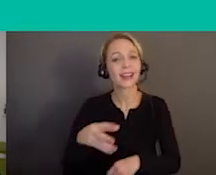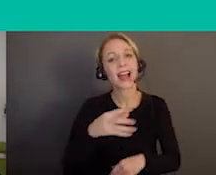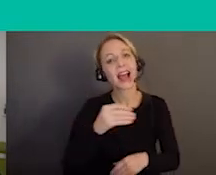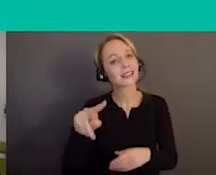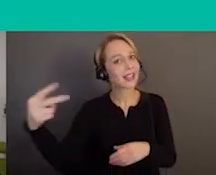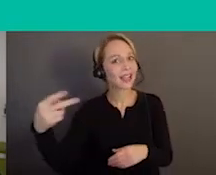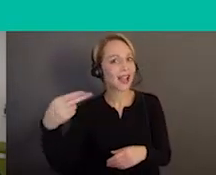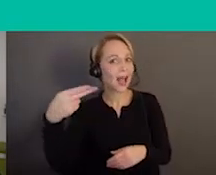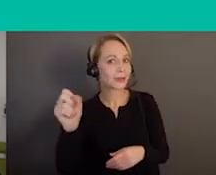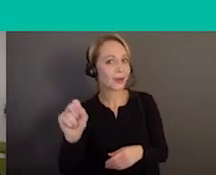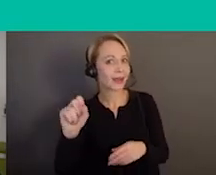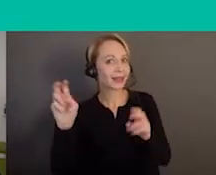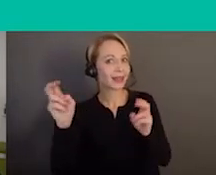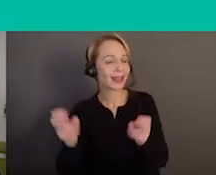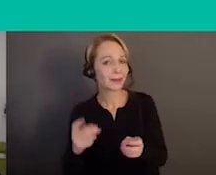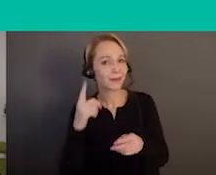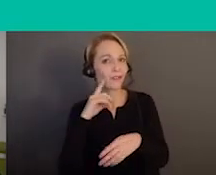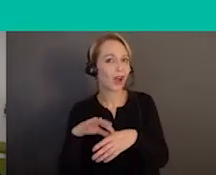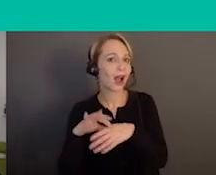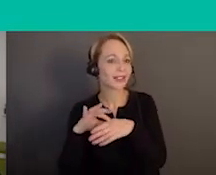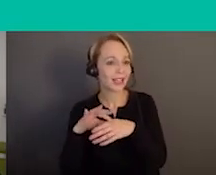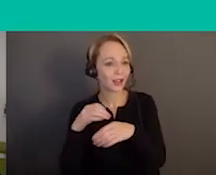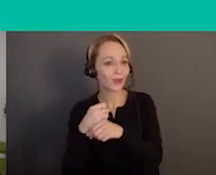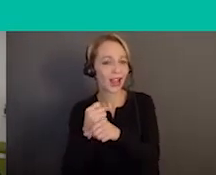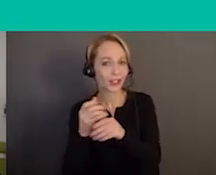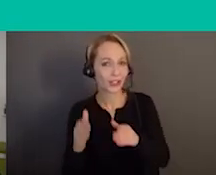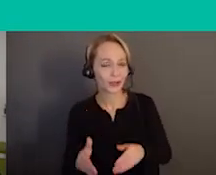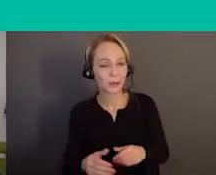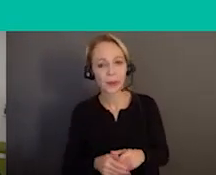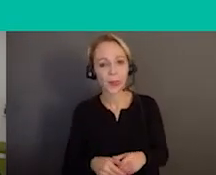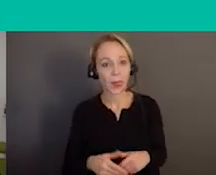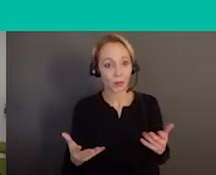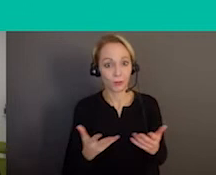SECOND IS HubSpot THEME FOR CONTENT CREATORS.